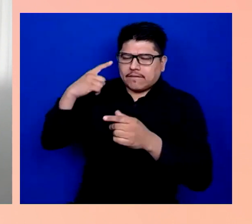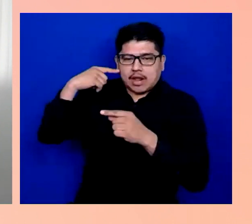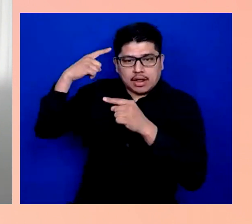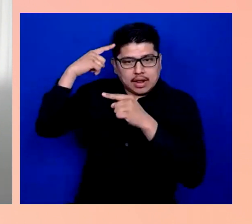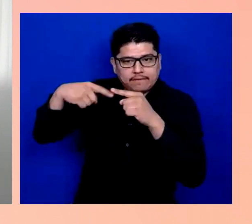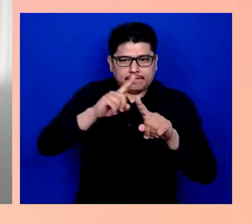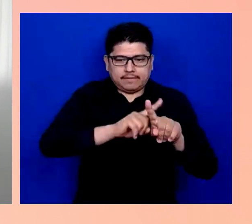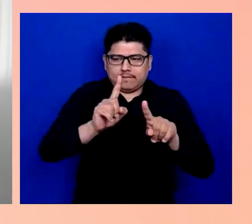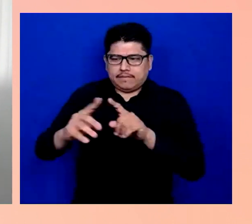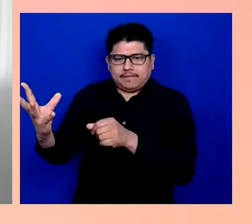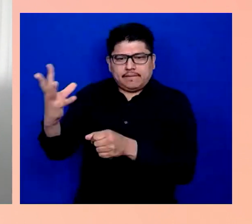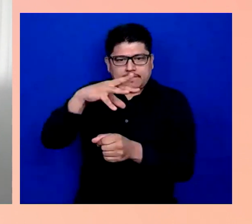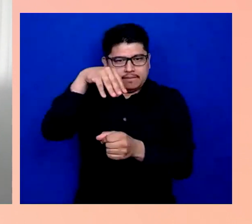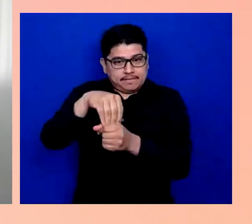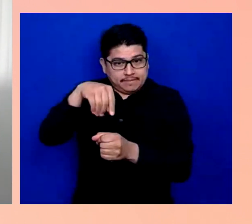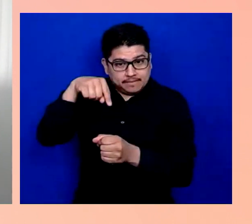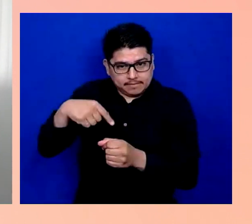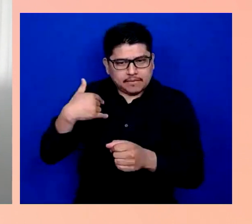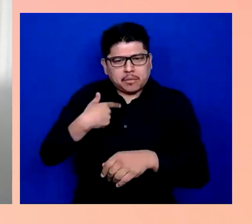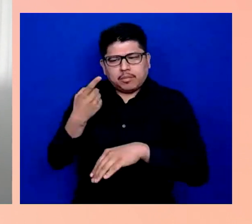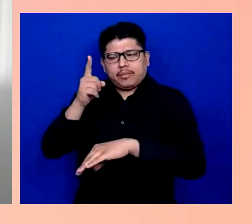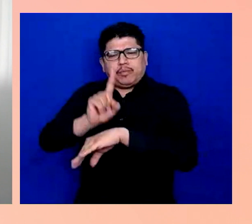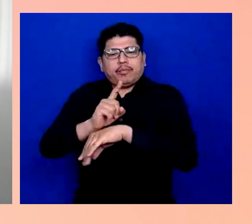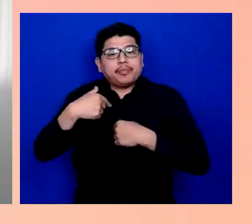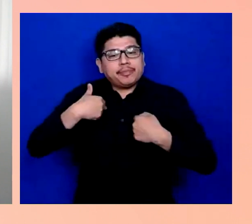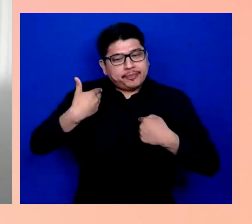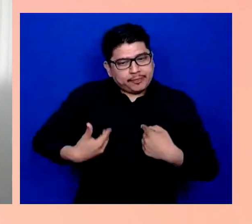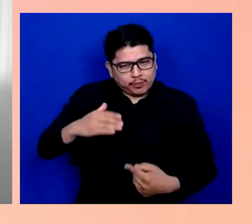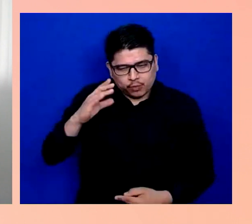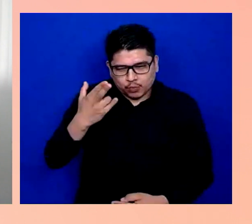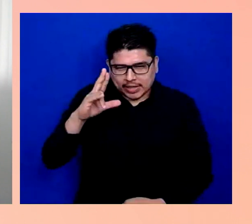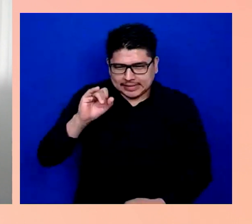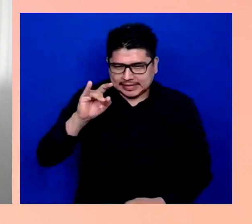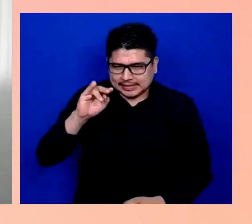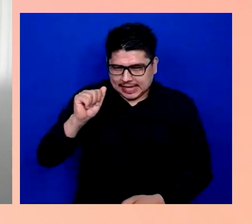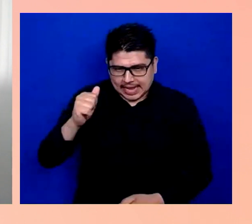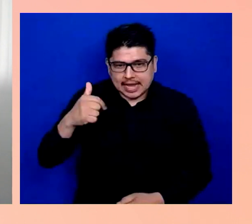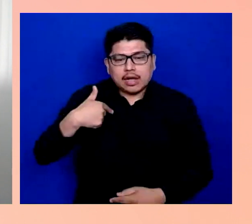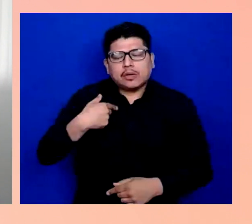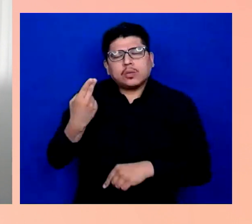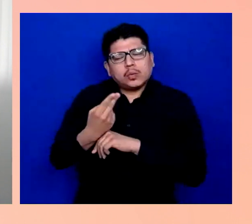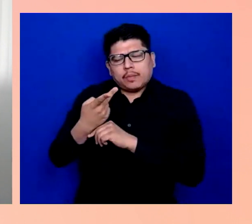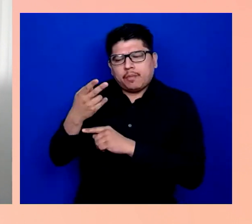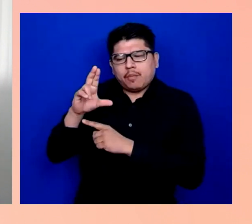and I use the pronouns she/her. I'm a neurodivergent Inclusive Designer with dual arm paralysis,